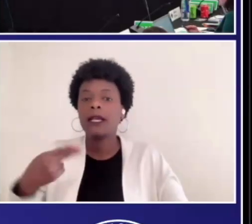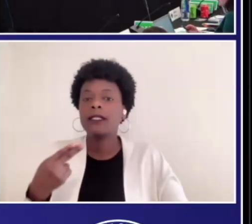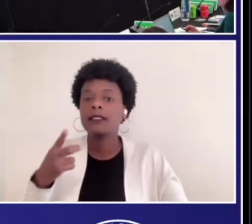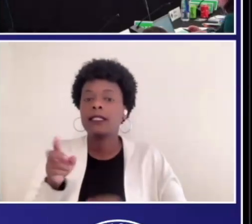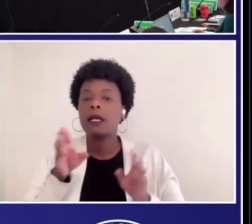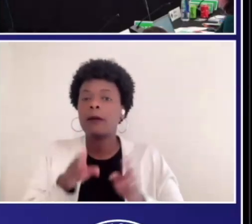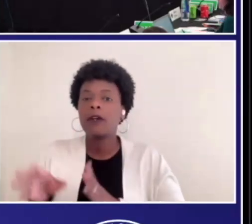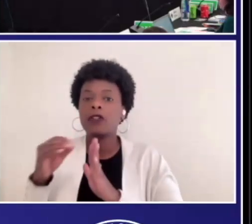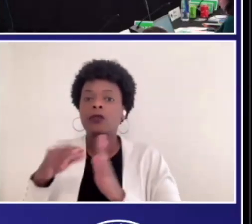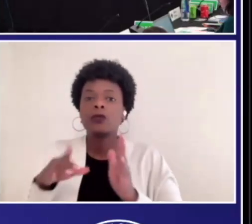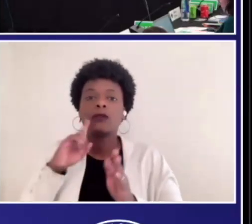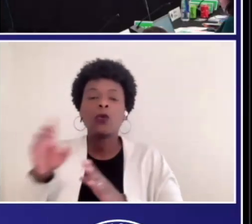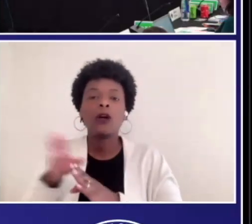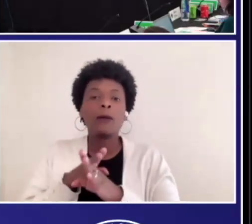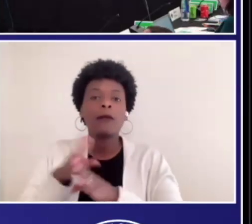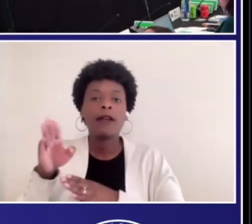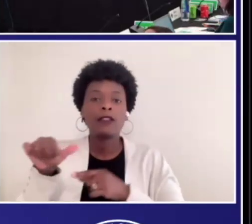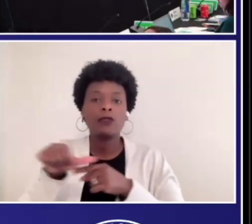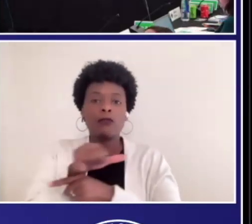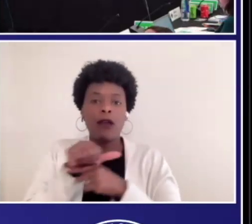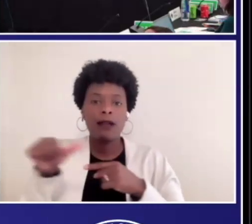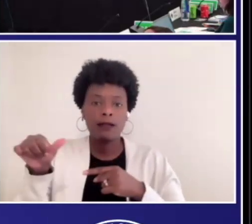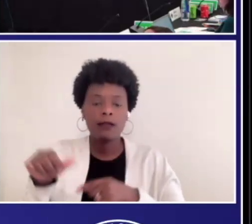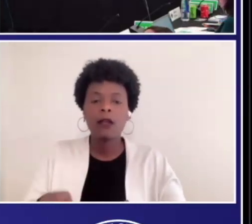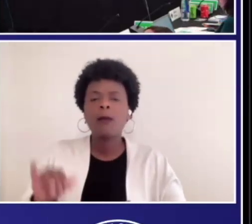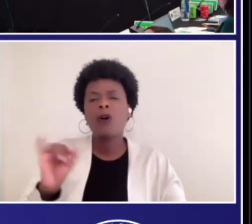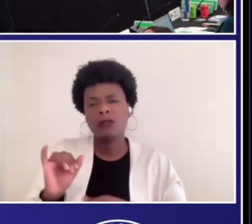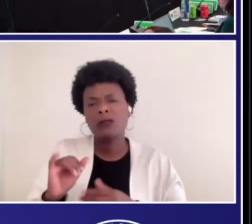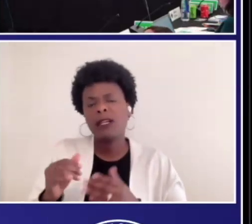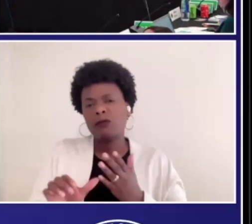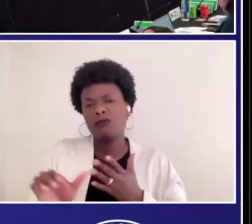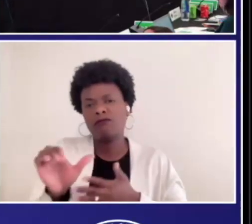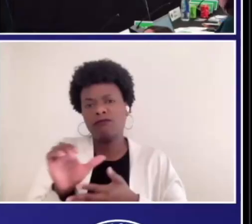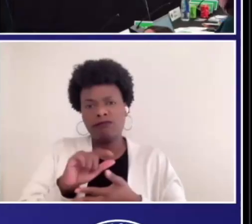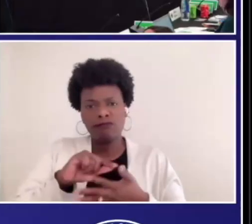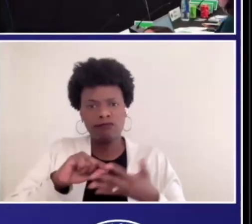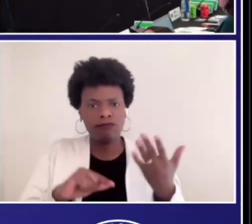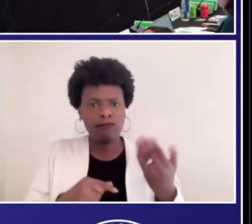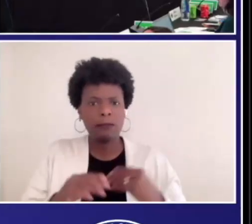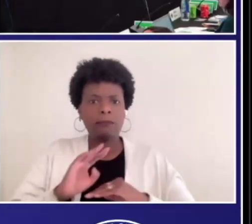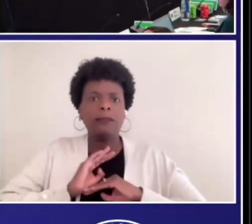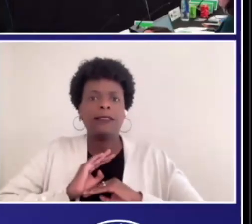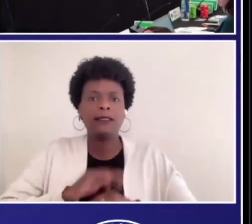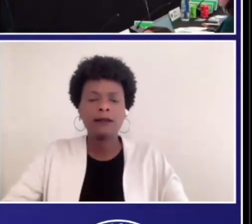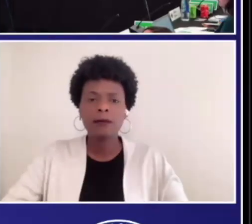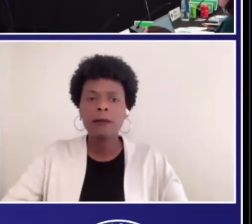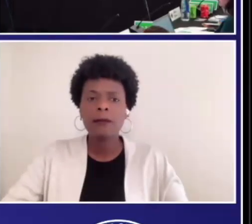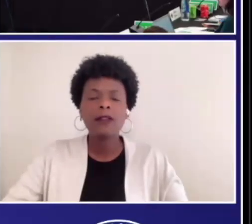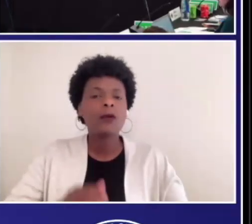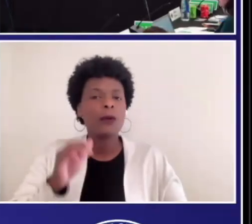practice and would also obviously have to meet all of the other elements of the definition. So I think we heard that the PsyD program